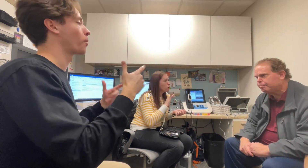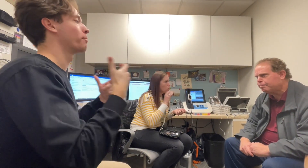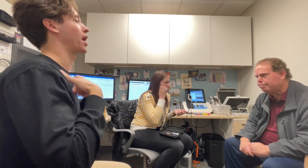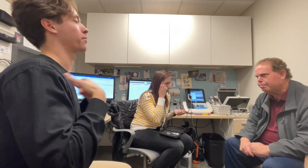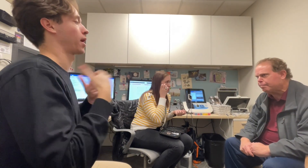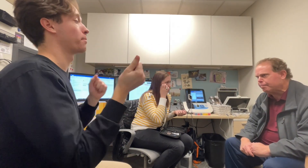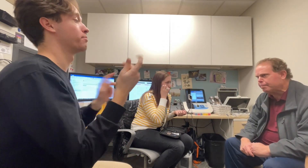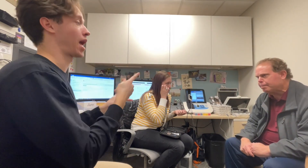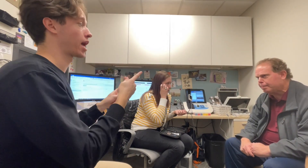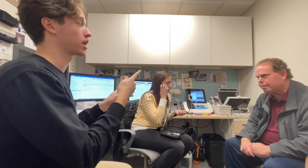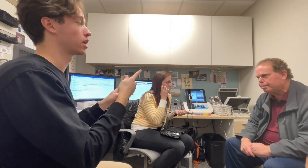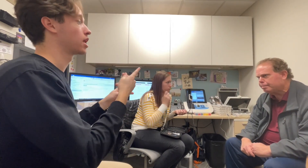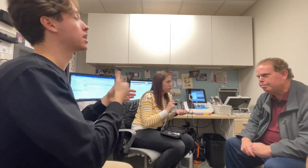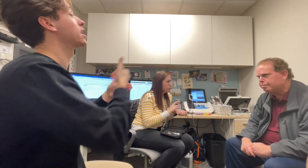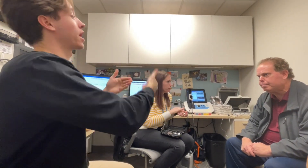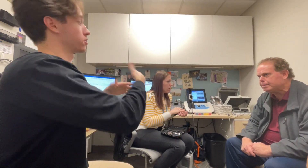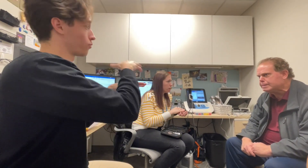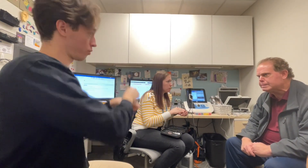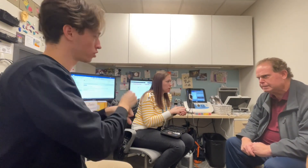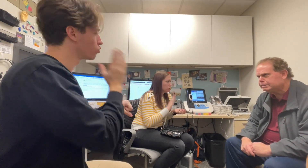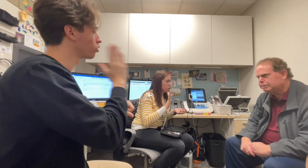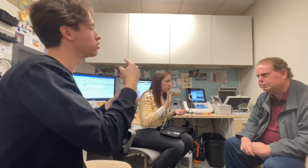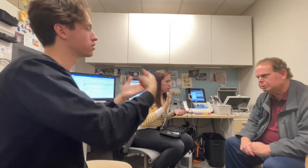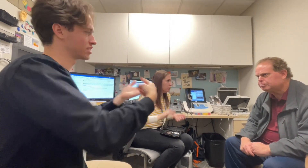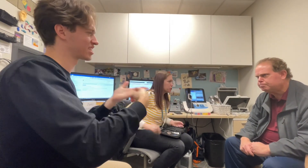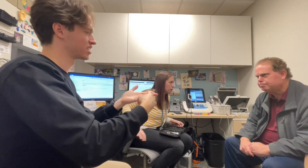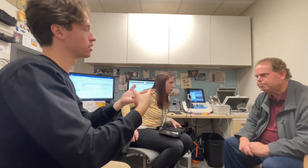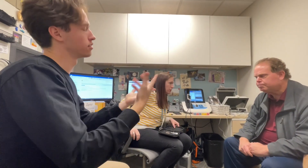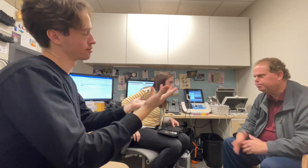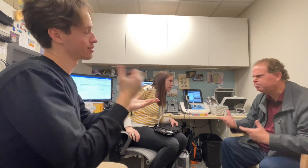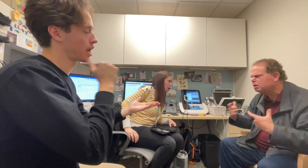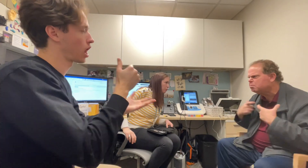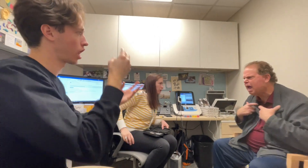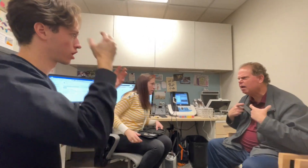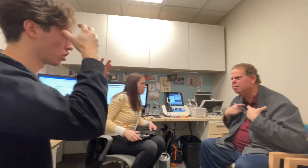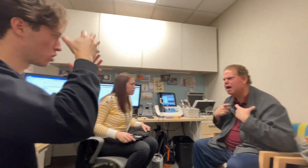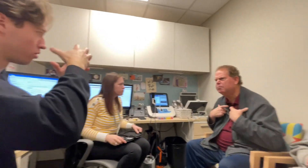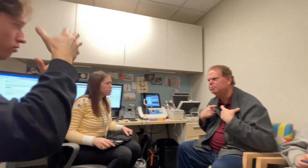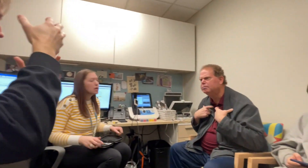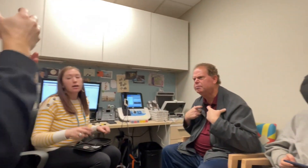go over it next time that way it's not too much information on one on one day